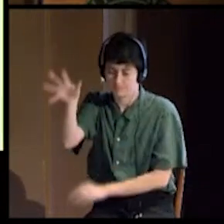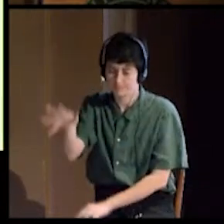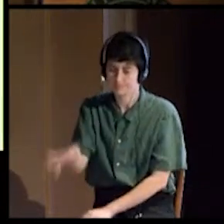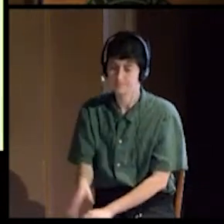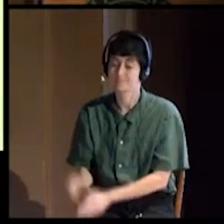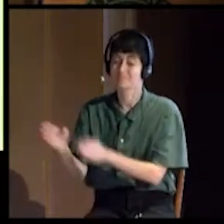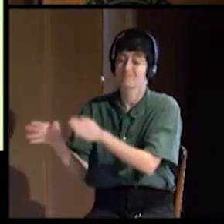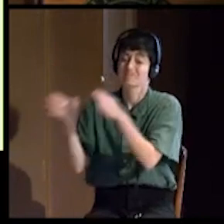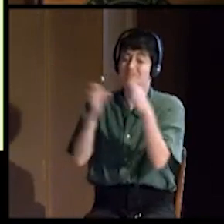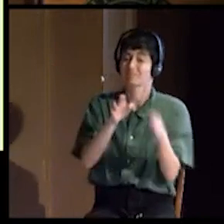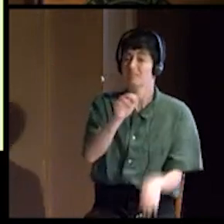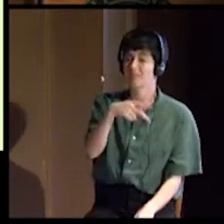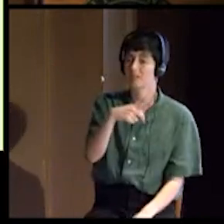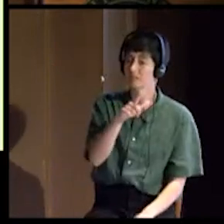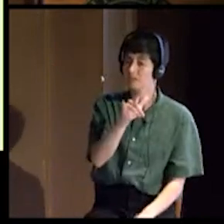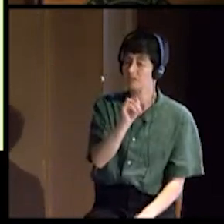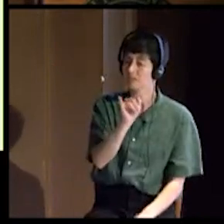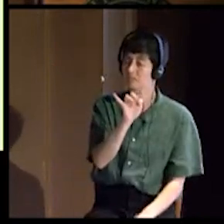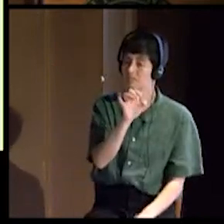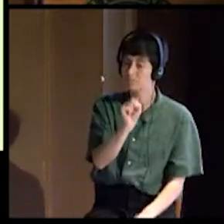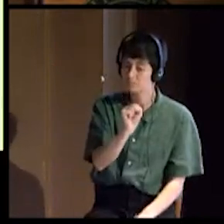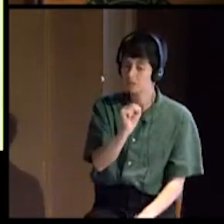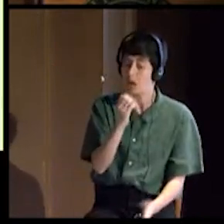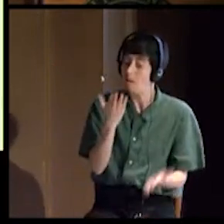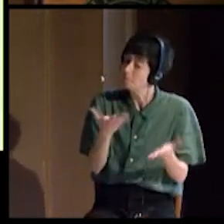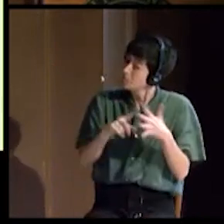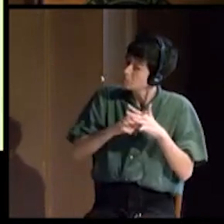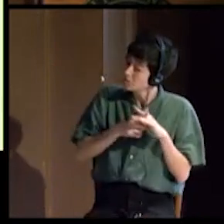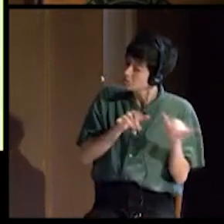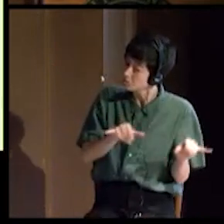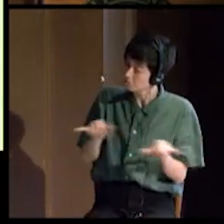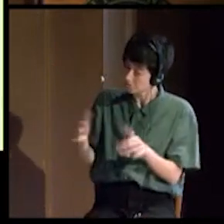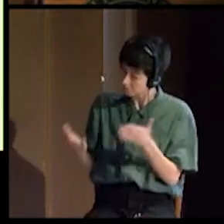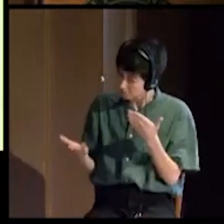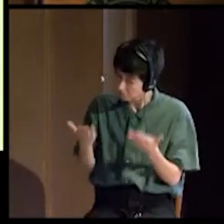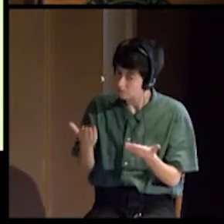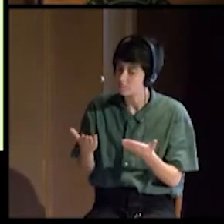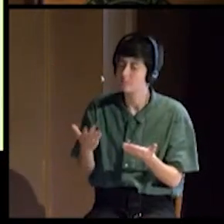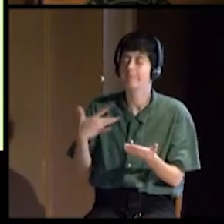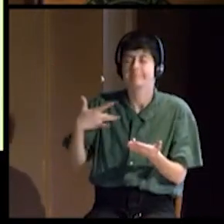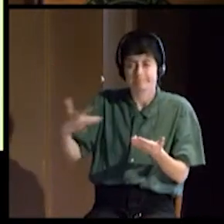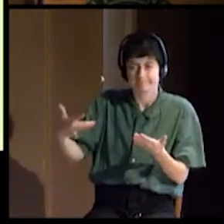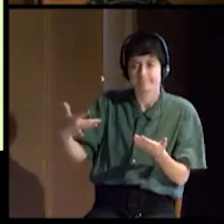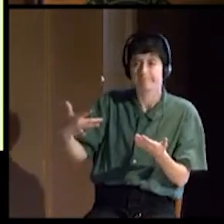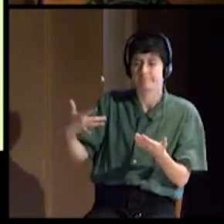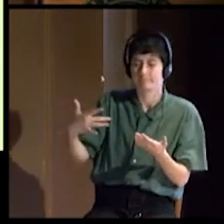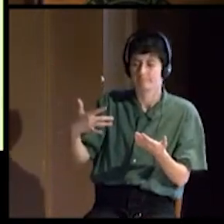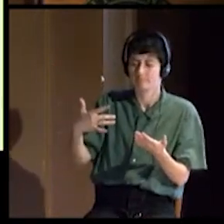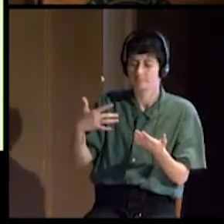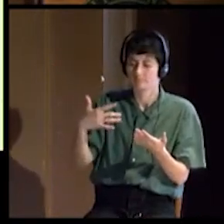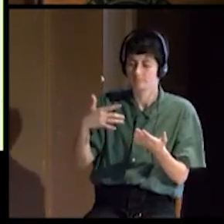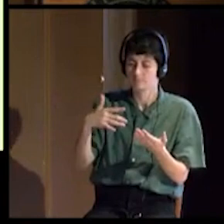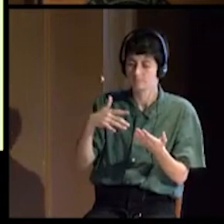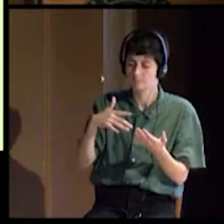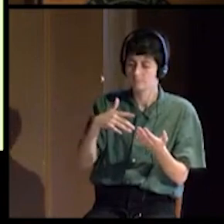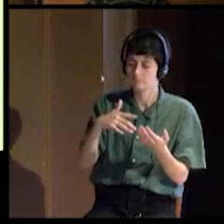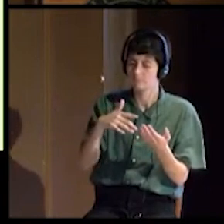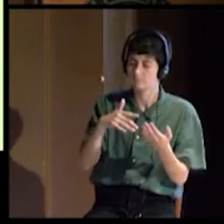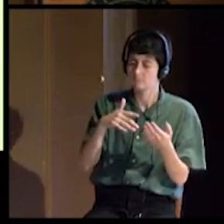but it's likely they begin in the presence of a fluid phase where you get rhyolites at subduction zones is from arc dacites sites.